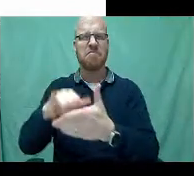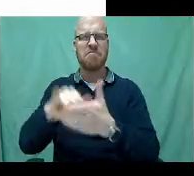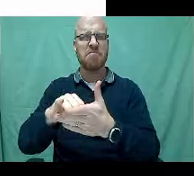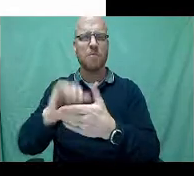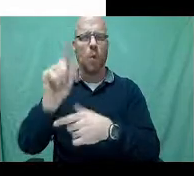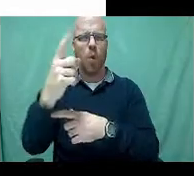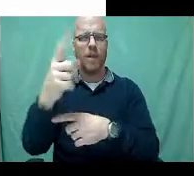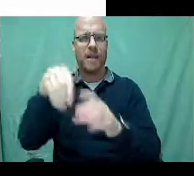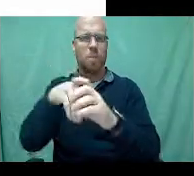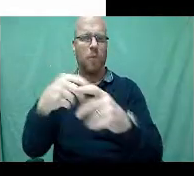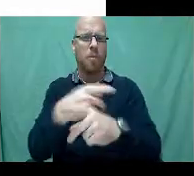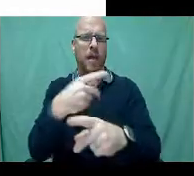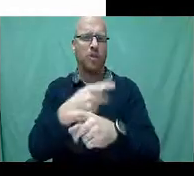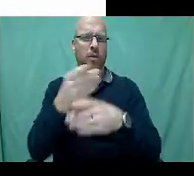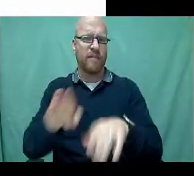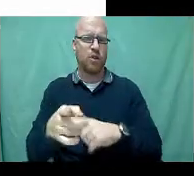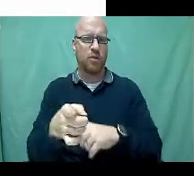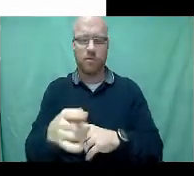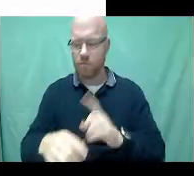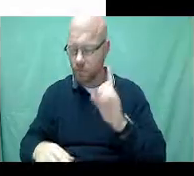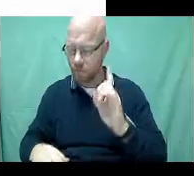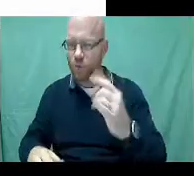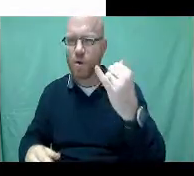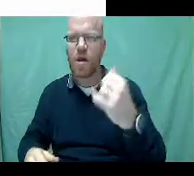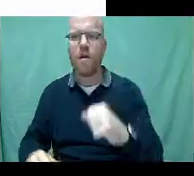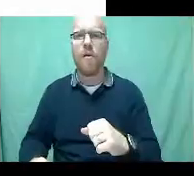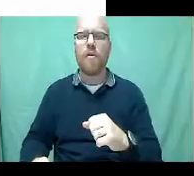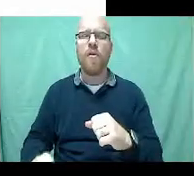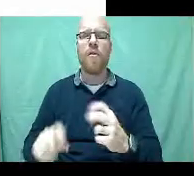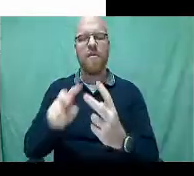and get a positive answer. So factors of 30.